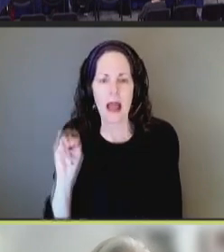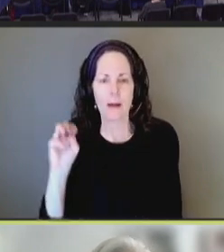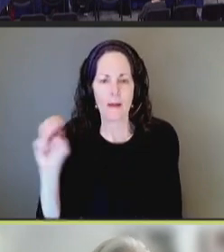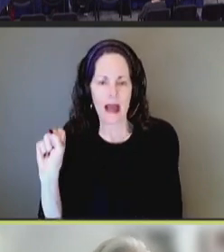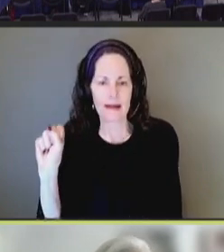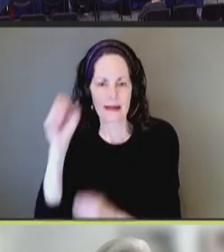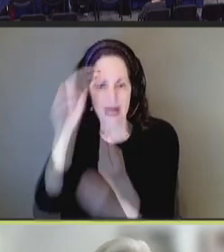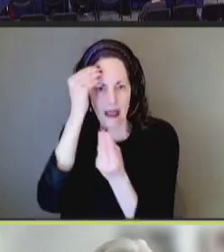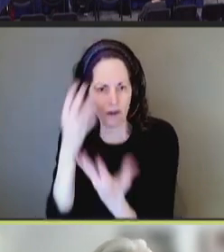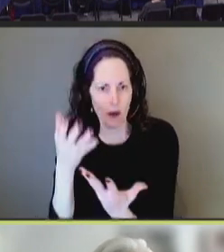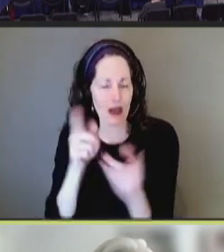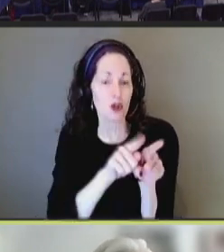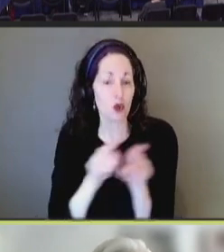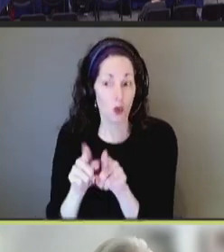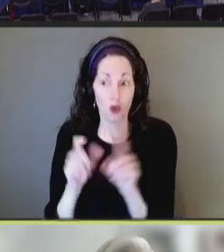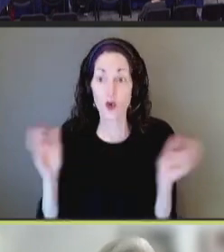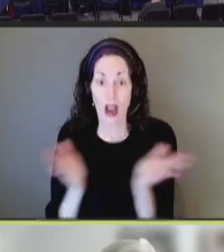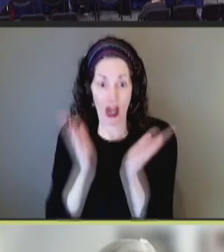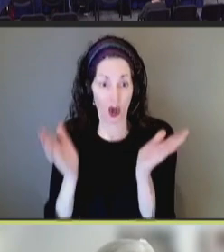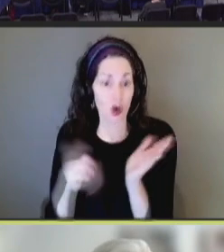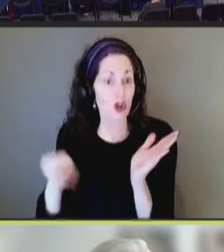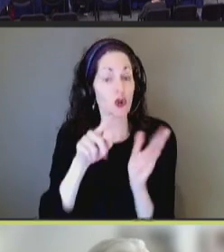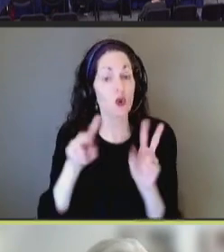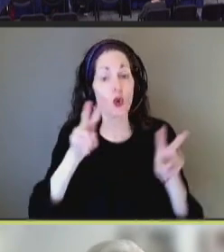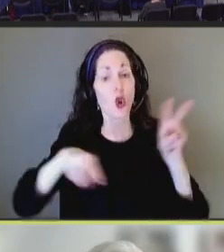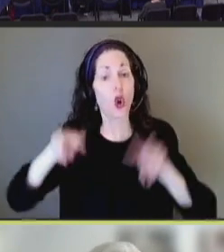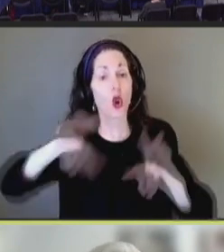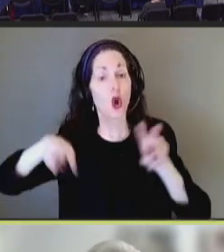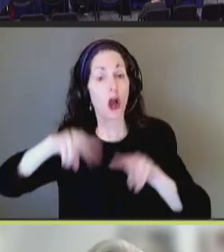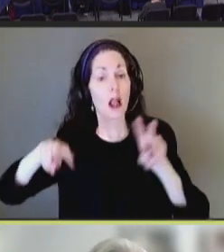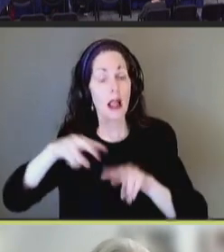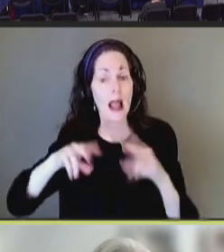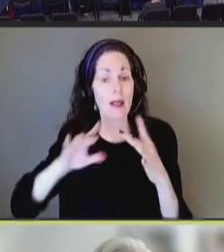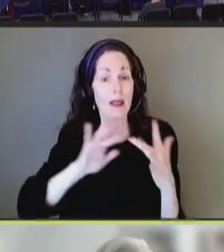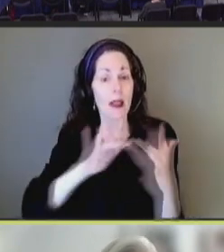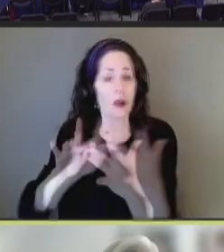I encourage all of you to visit these sites throughout the season. And again, they'll be